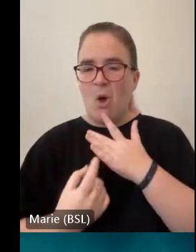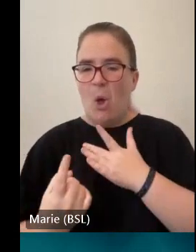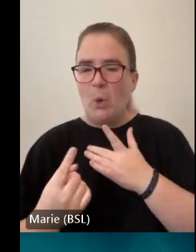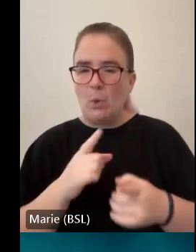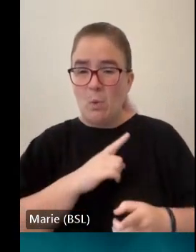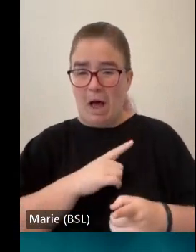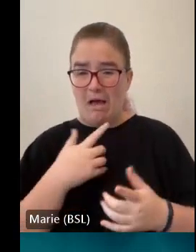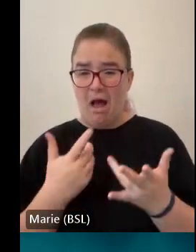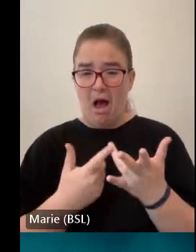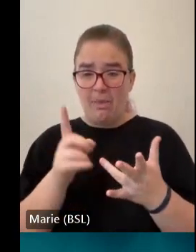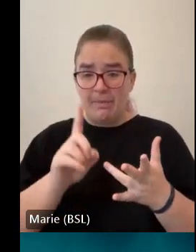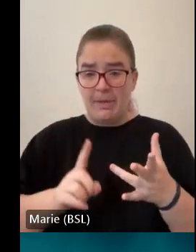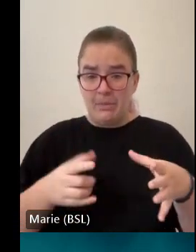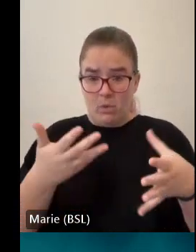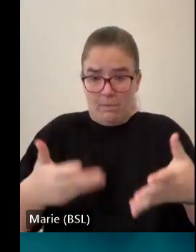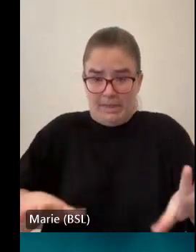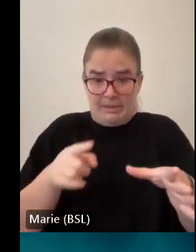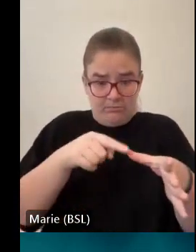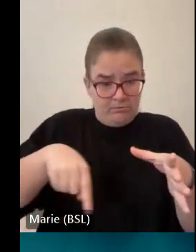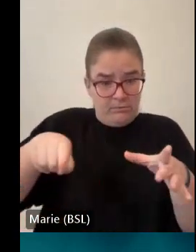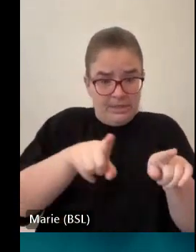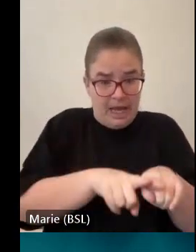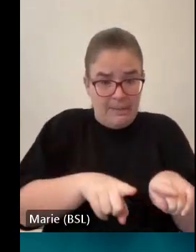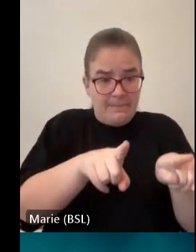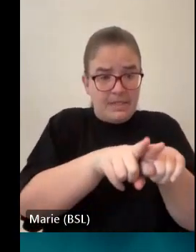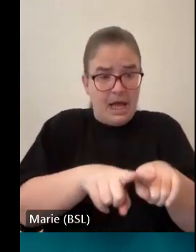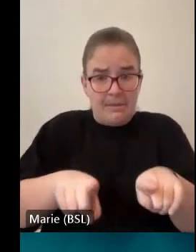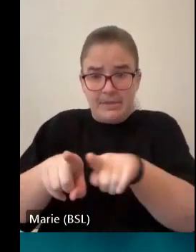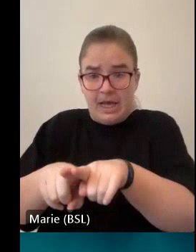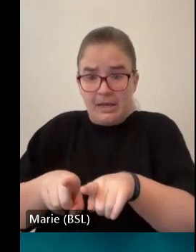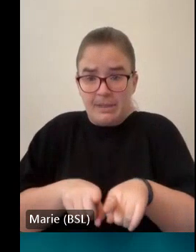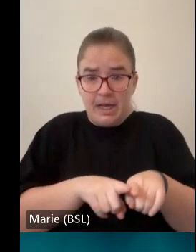people have experienced similar things and it and it helps to